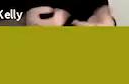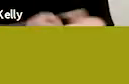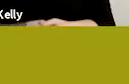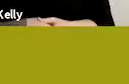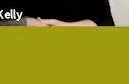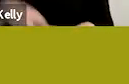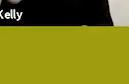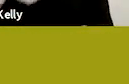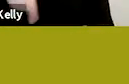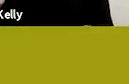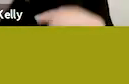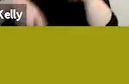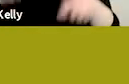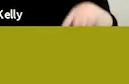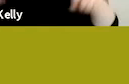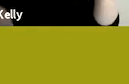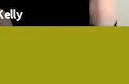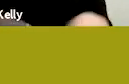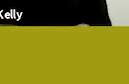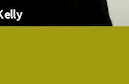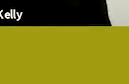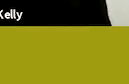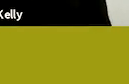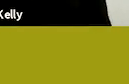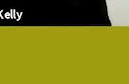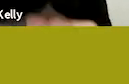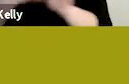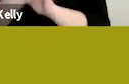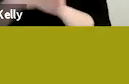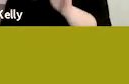and for this reason again, we need to allow students multiple ways to demonstrate their